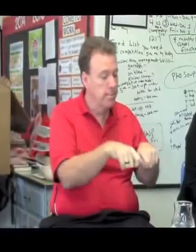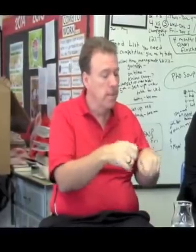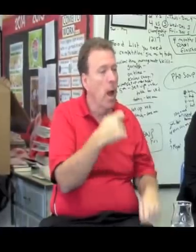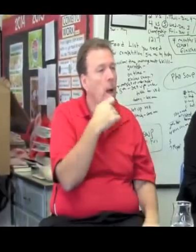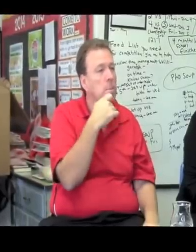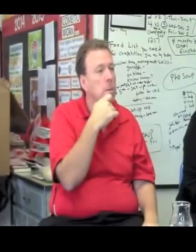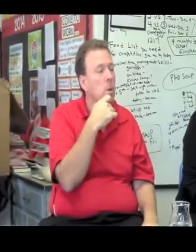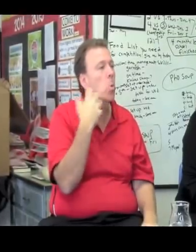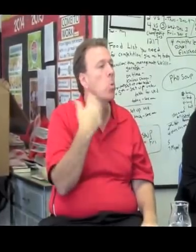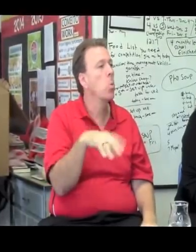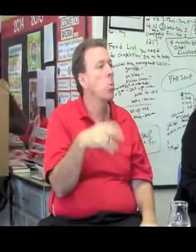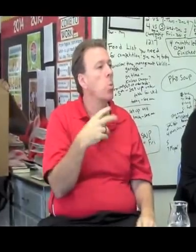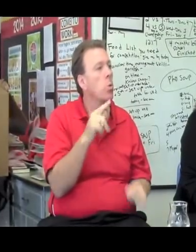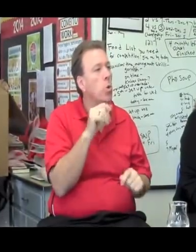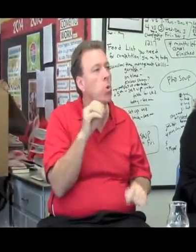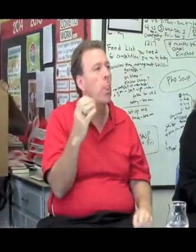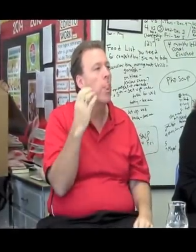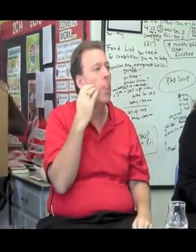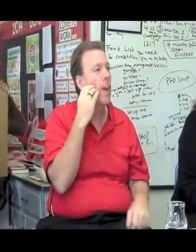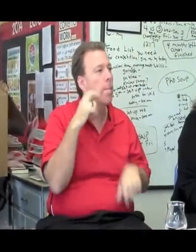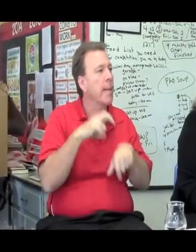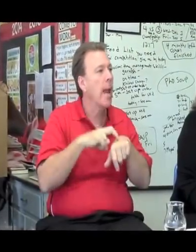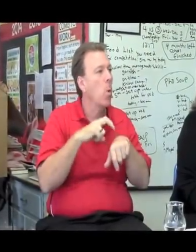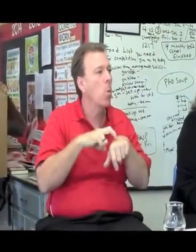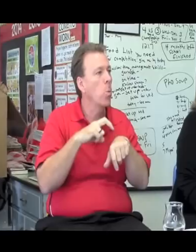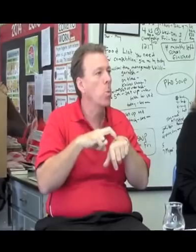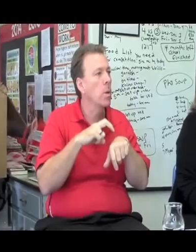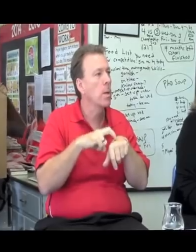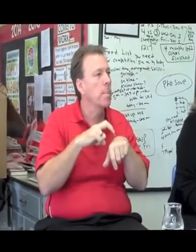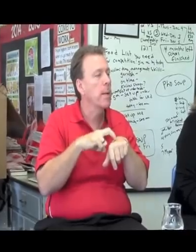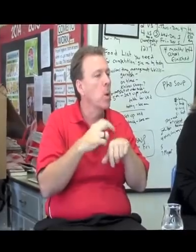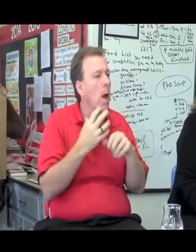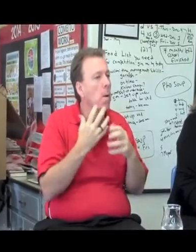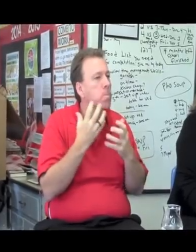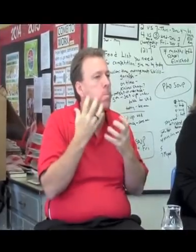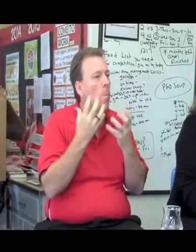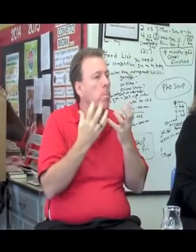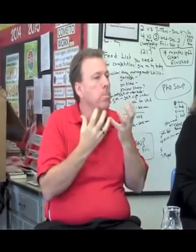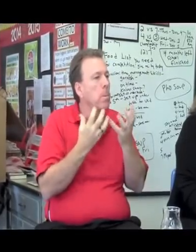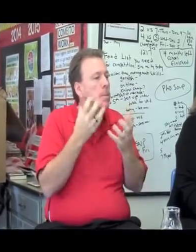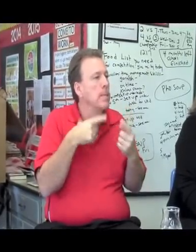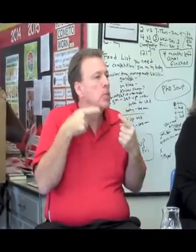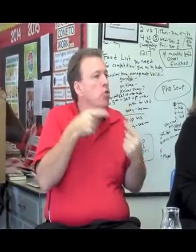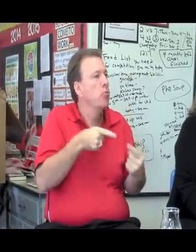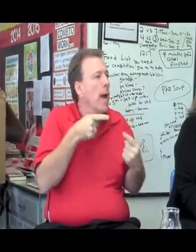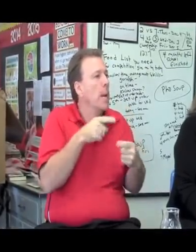Judge Sean: When tasting, I found the texture of the potato too thick, I struggled to chew...